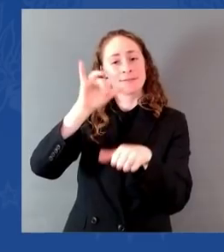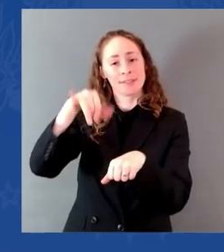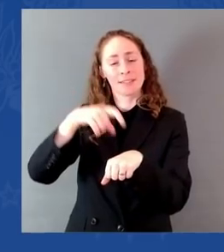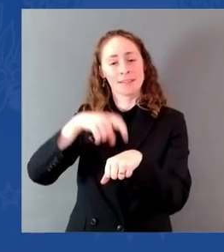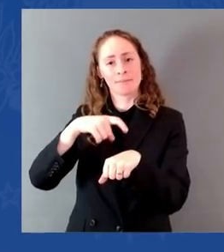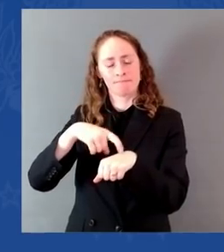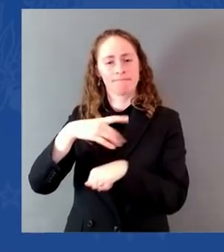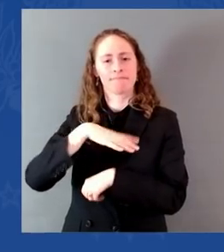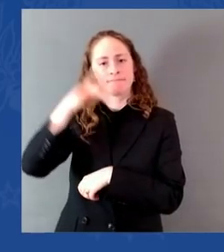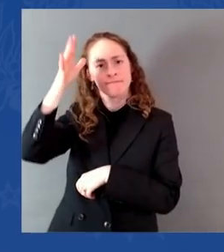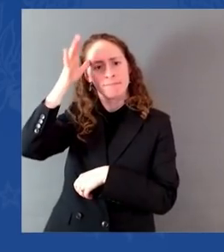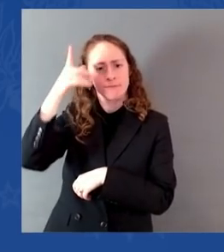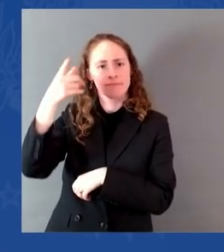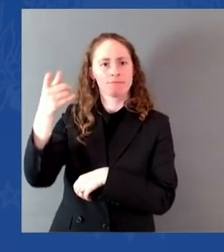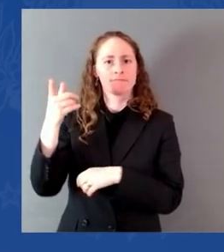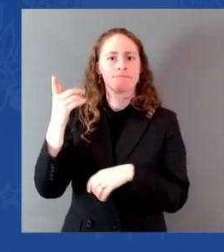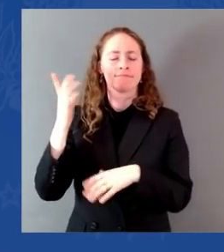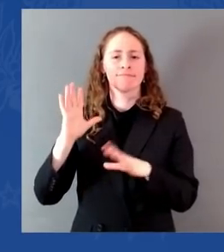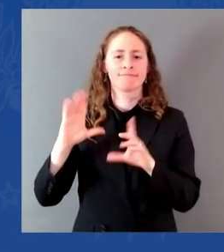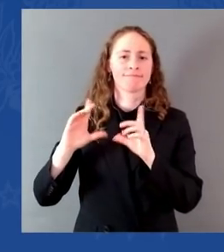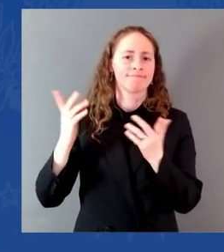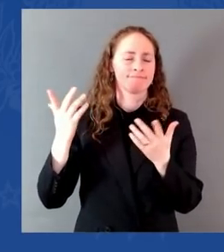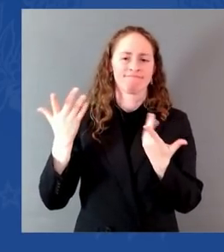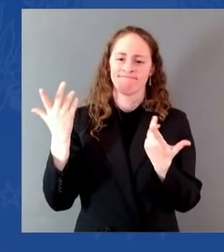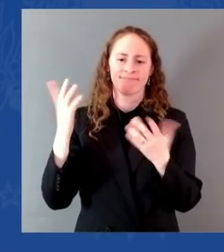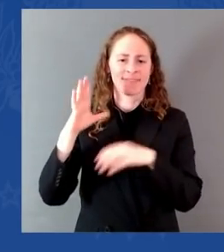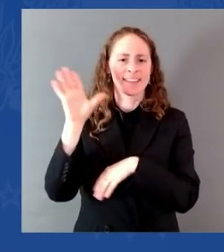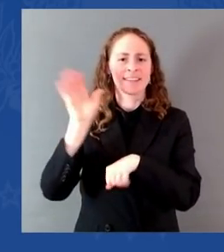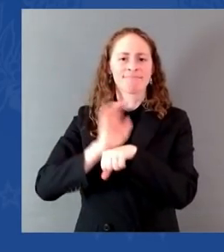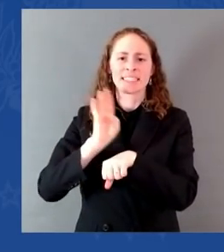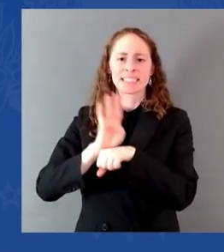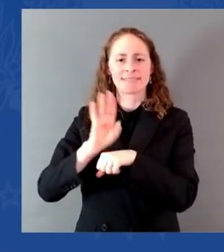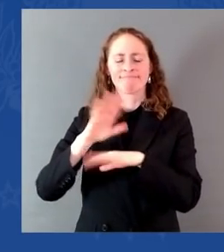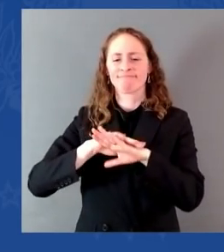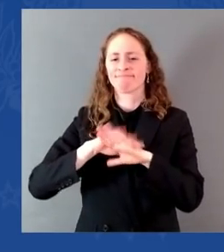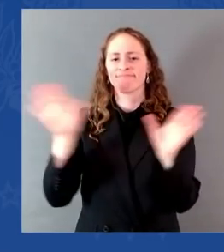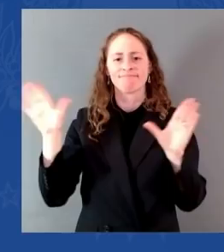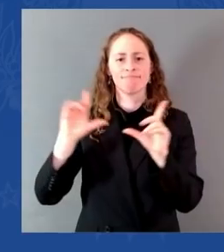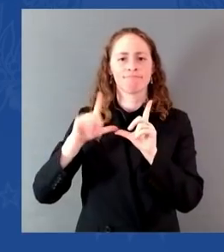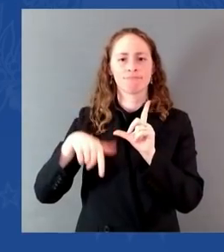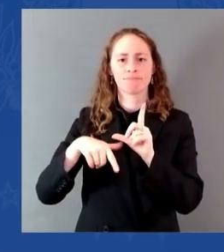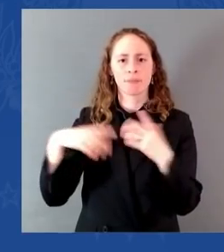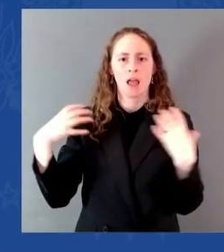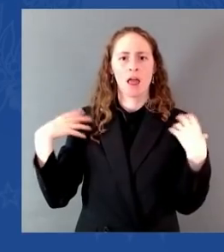I remember asking my mom, "What's the matter?" She said, "We're not -- Dad doesn't have --